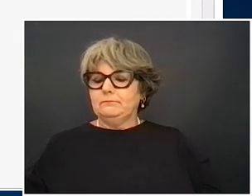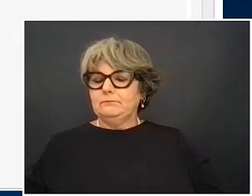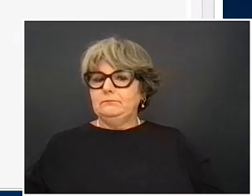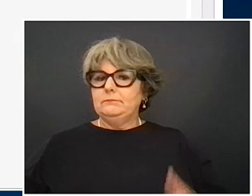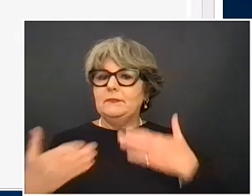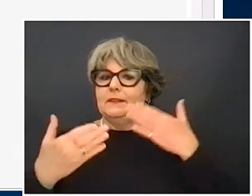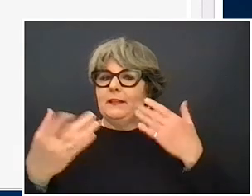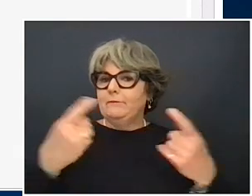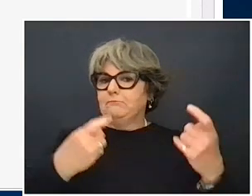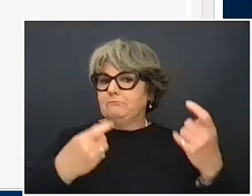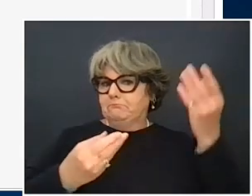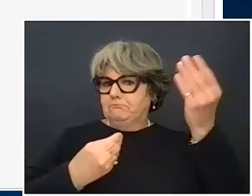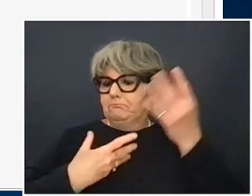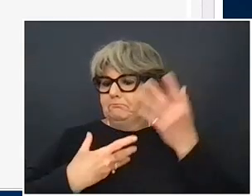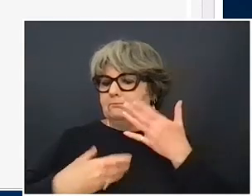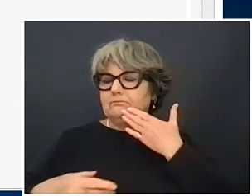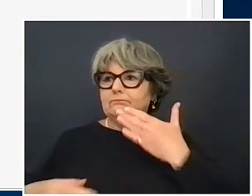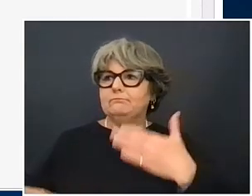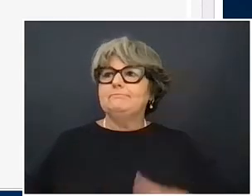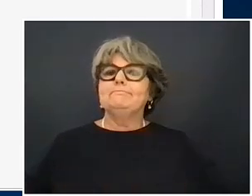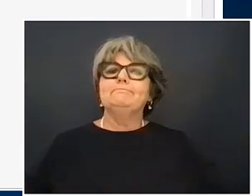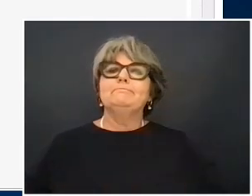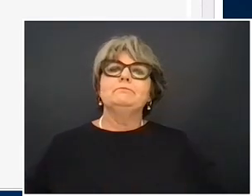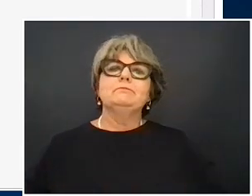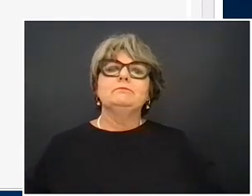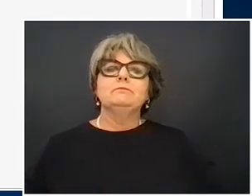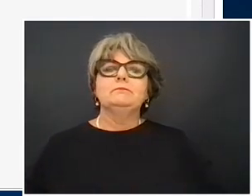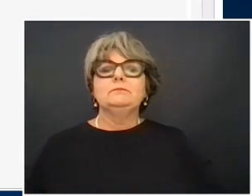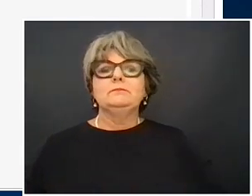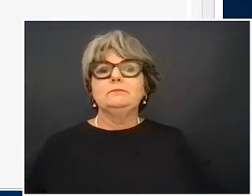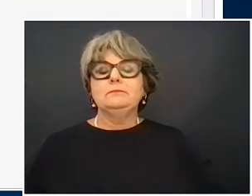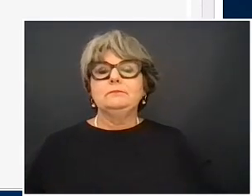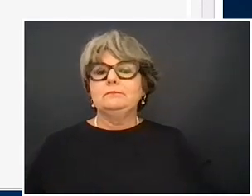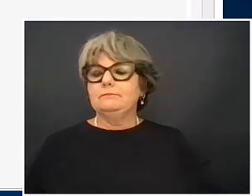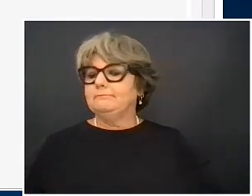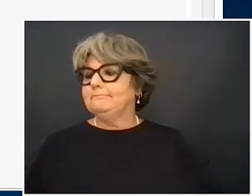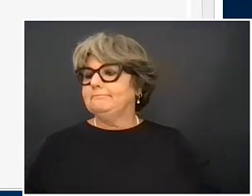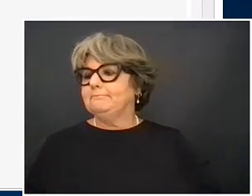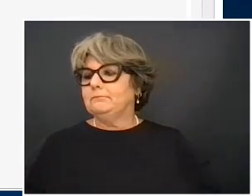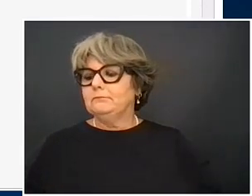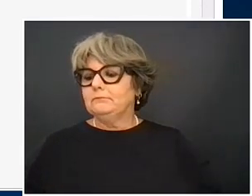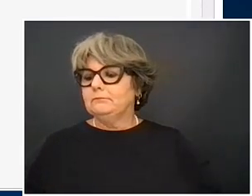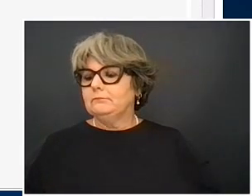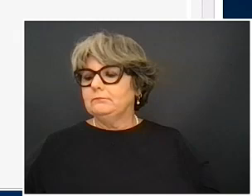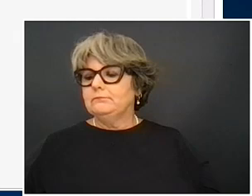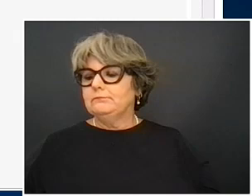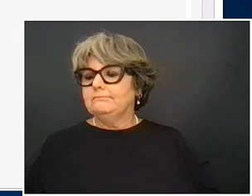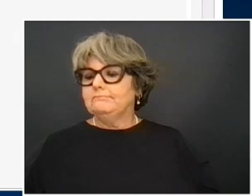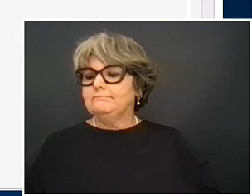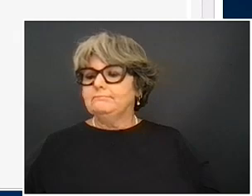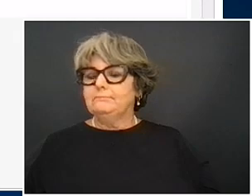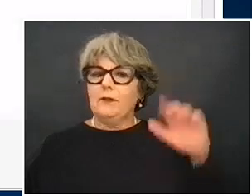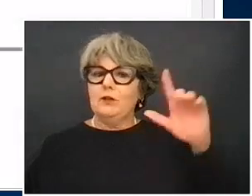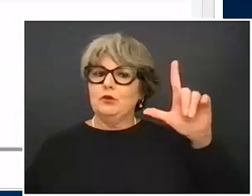Thanks, Herman. Let's open it up for discussion on 24(b). That is the first change.